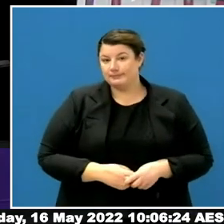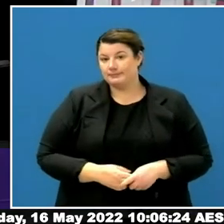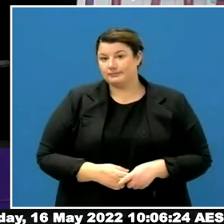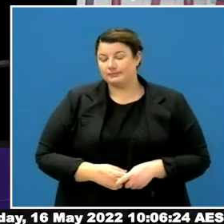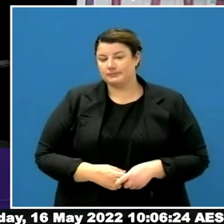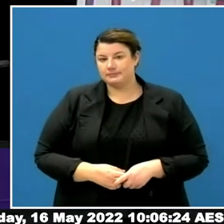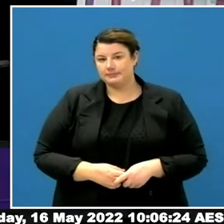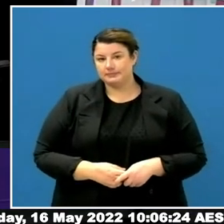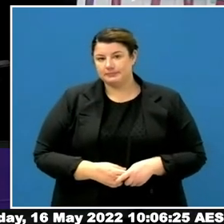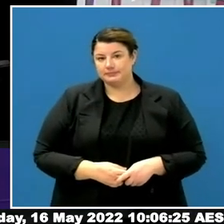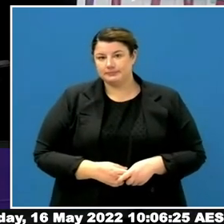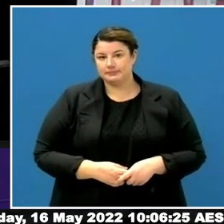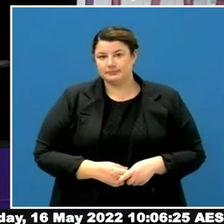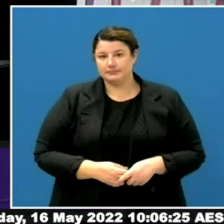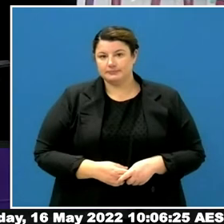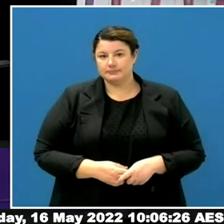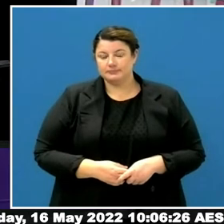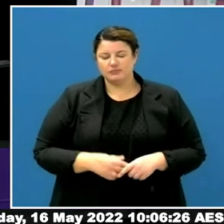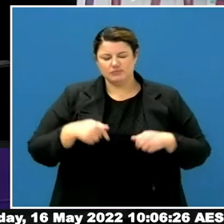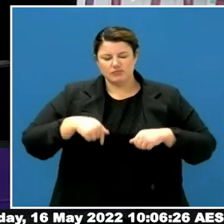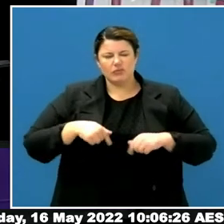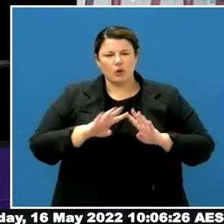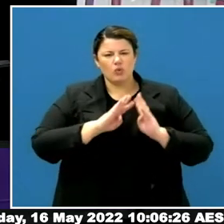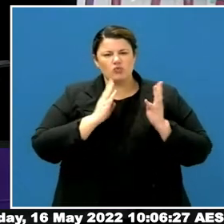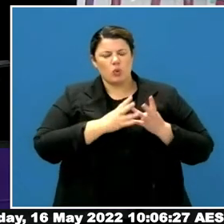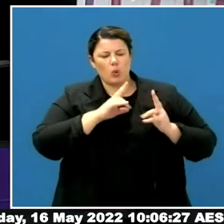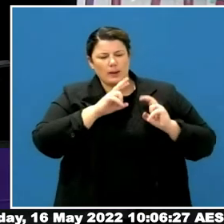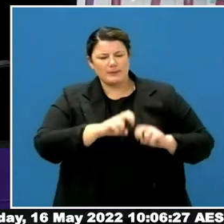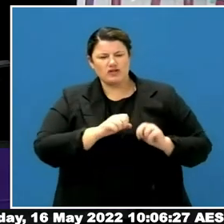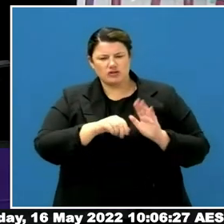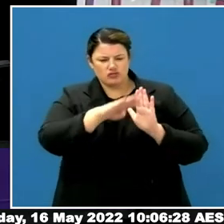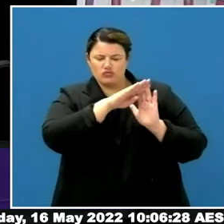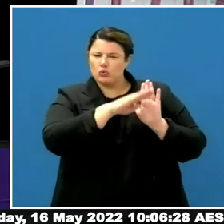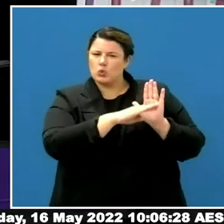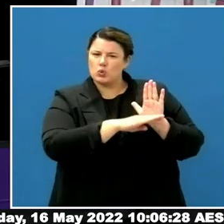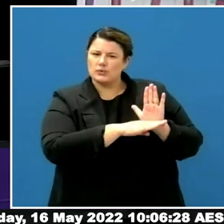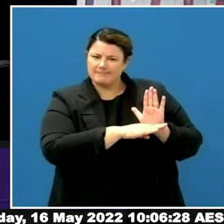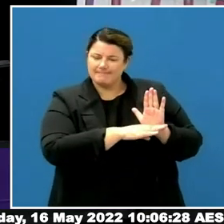The terms of reference, as many of you will appreciate, require the Royal Commission to